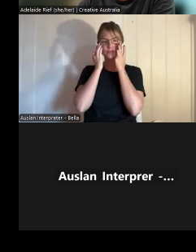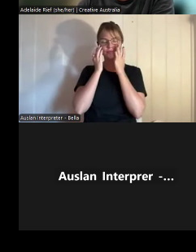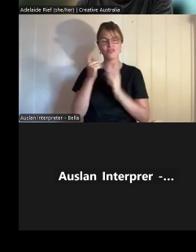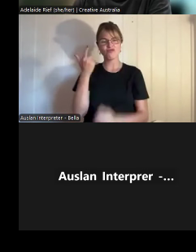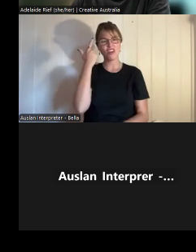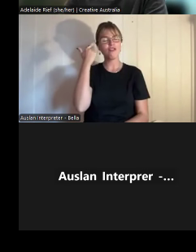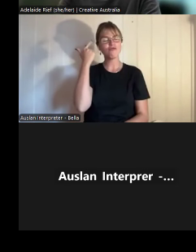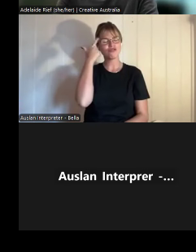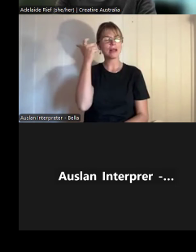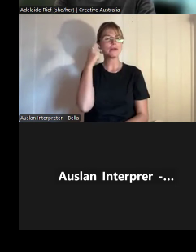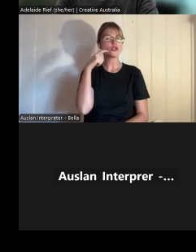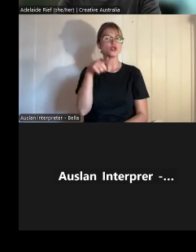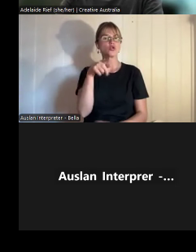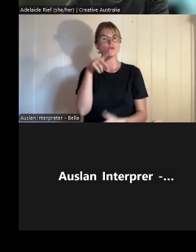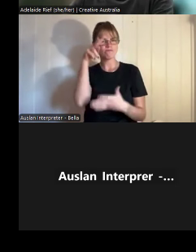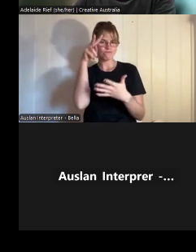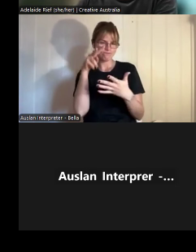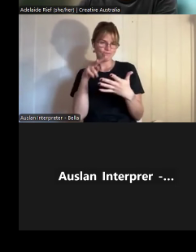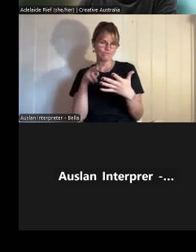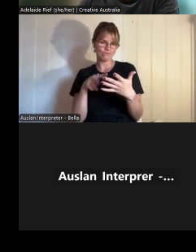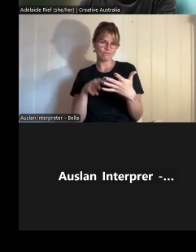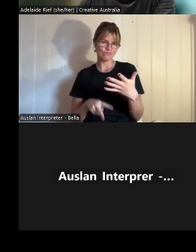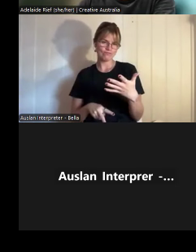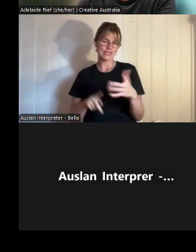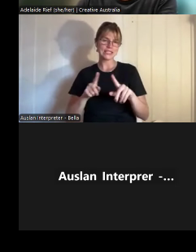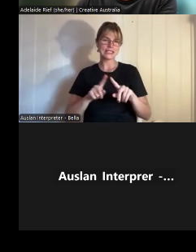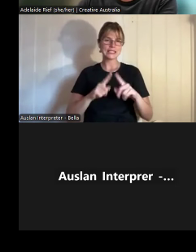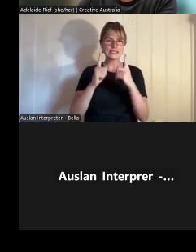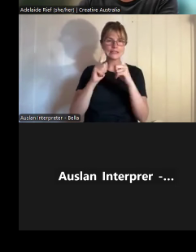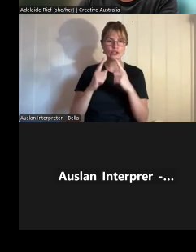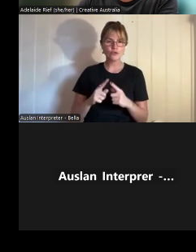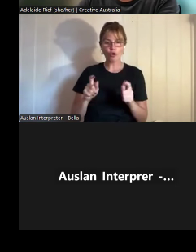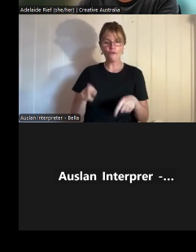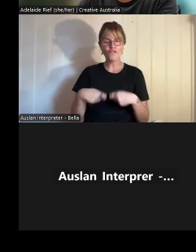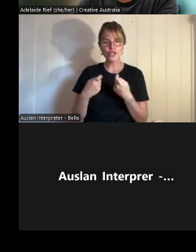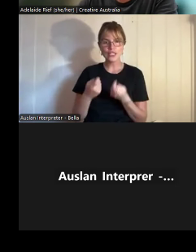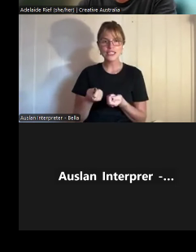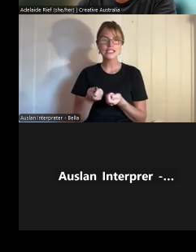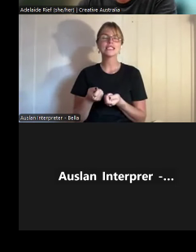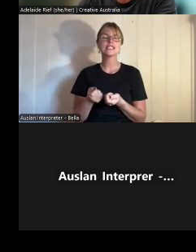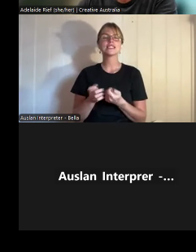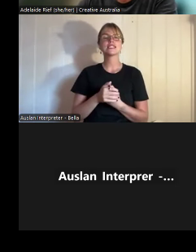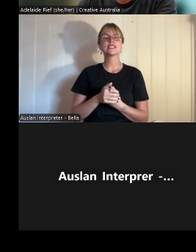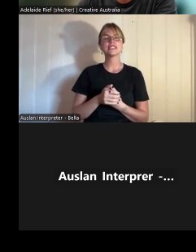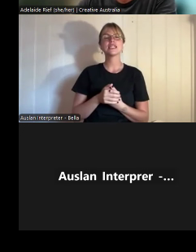review the offerings that each of these providers have and so we recommend that you contact them